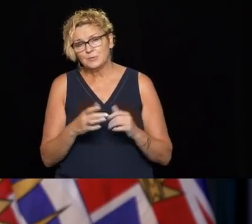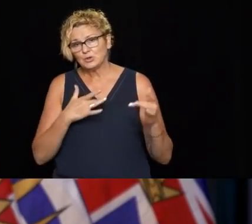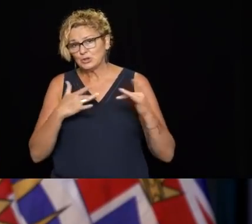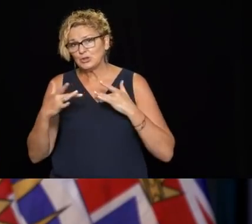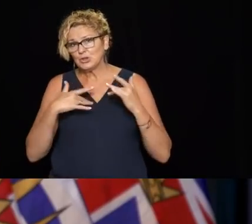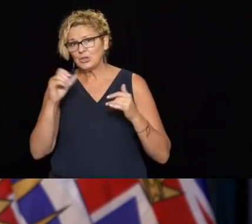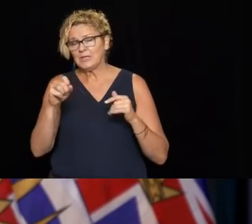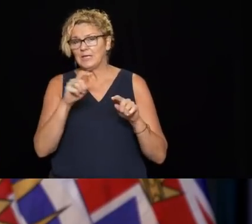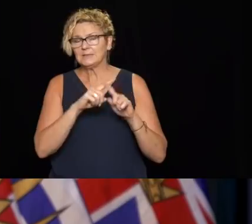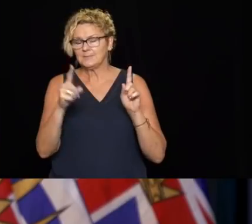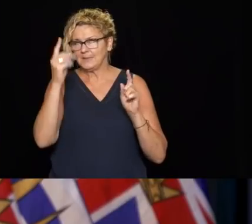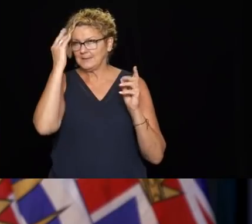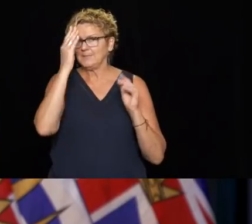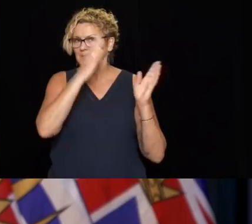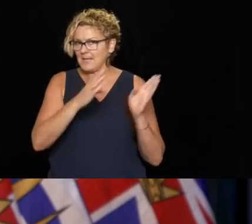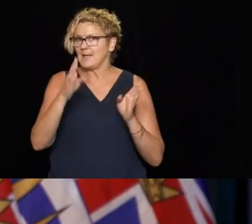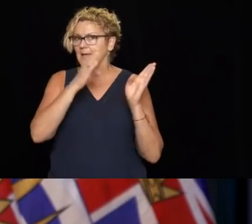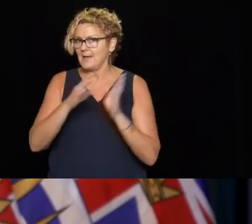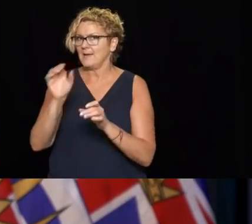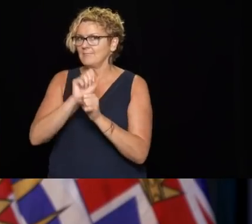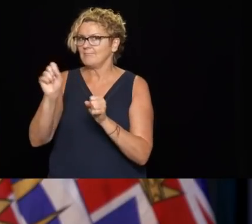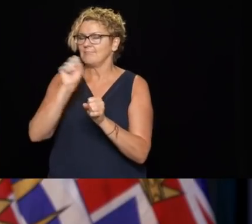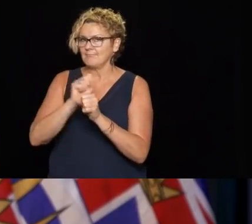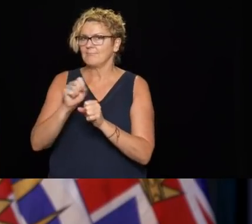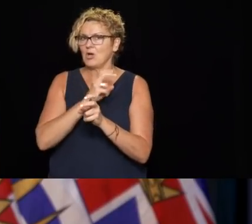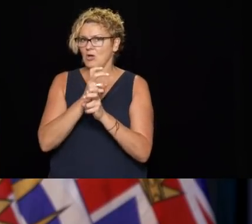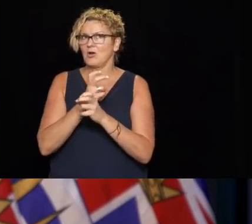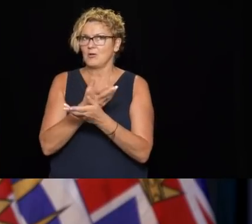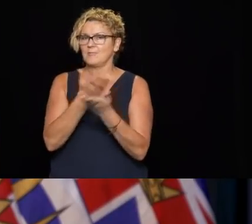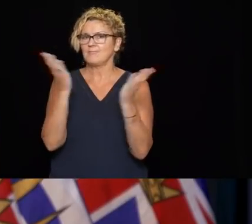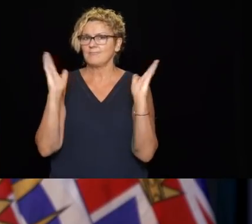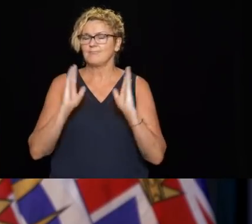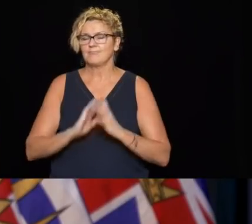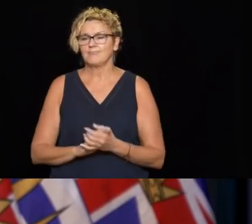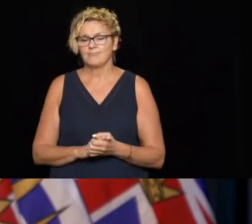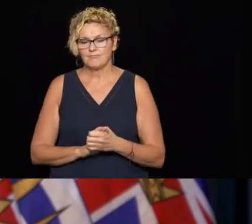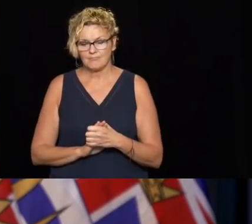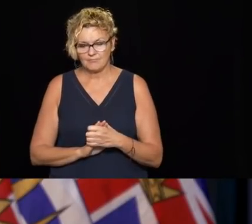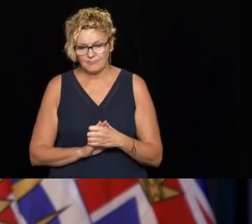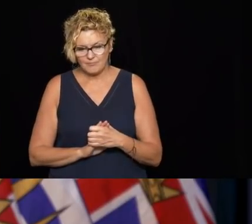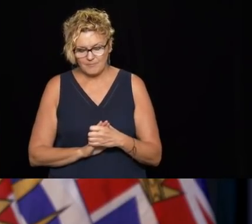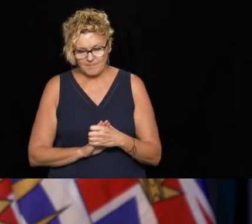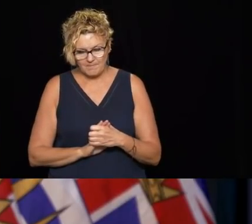manage in our communities calming the fall and into the winter. Next question.